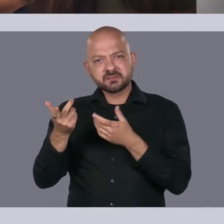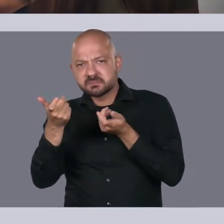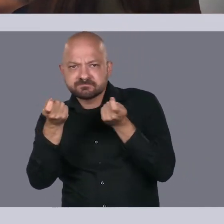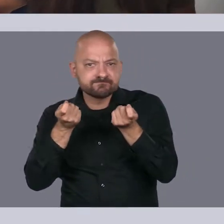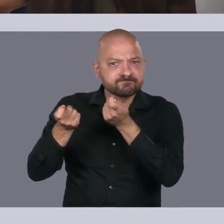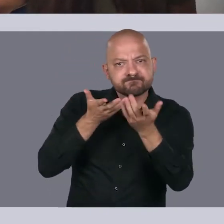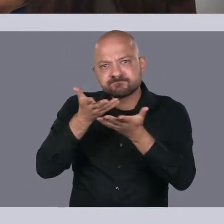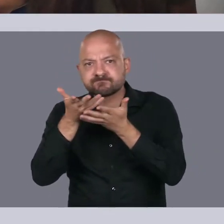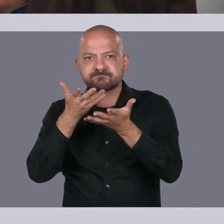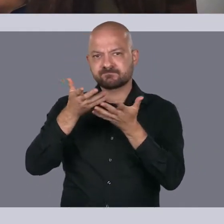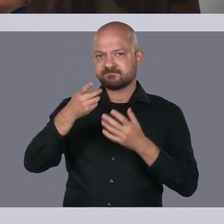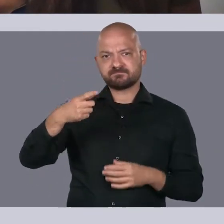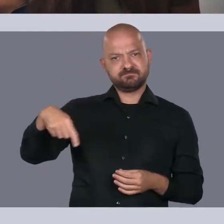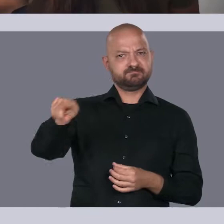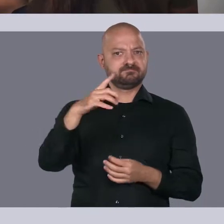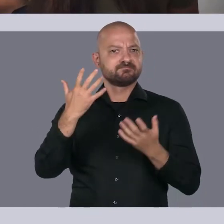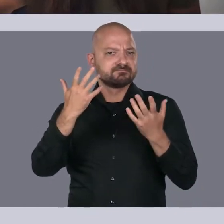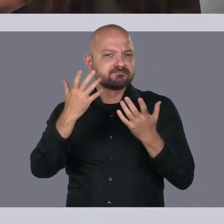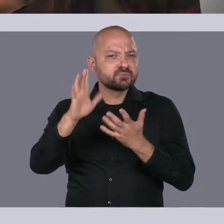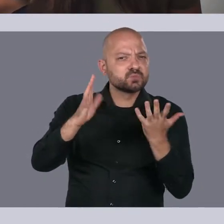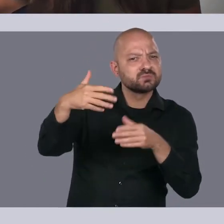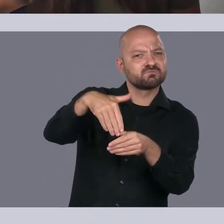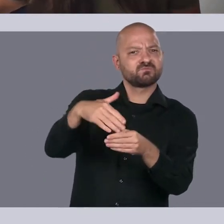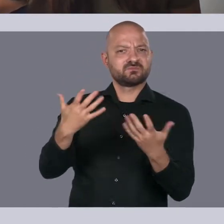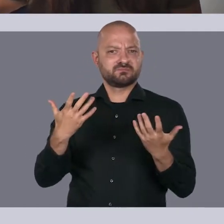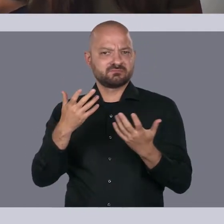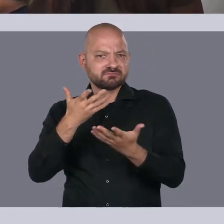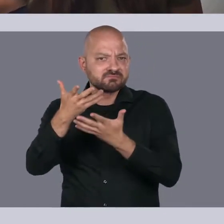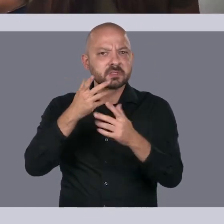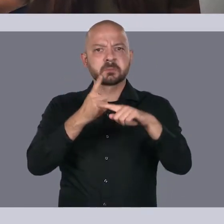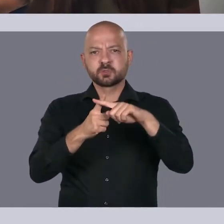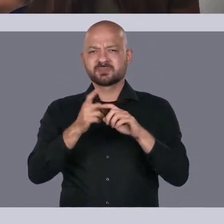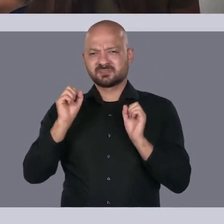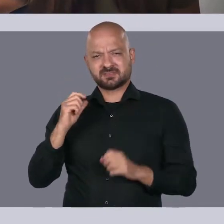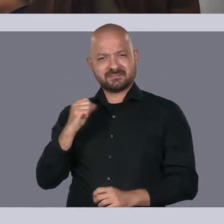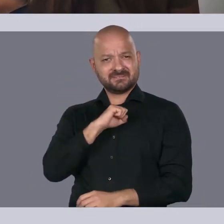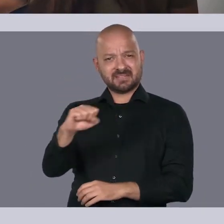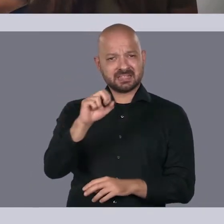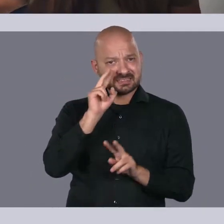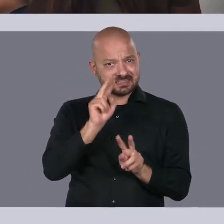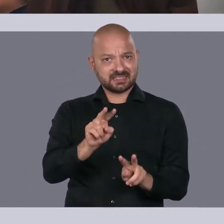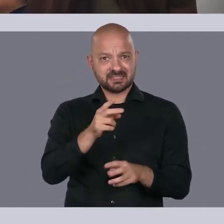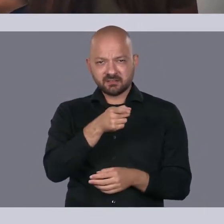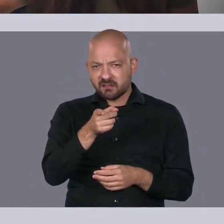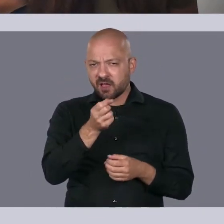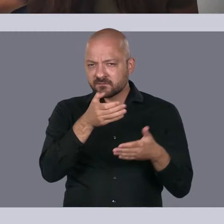from within our own team, but we were also able to identify barriers in our planned procedures, both through the actual focus groups